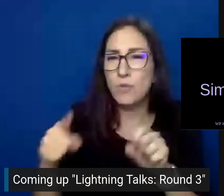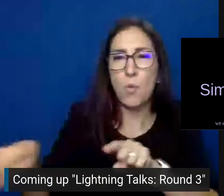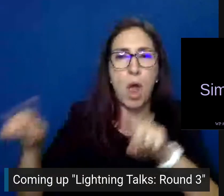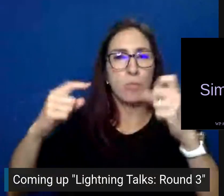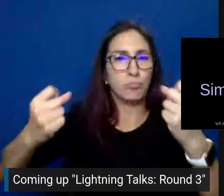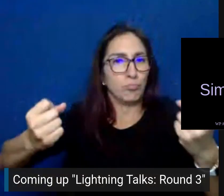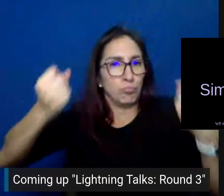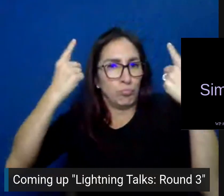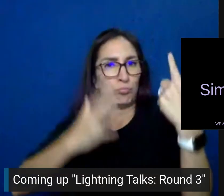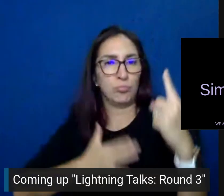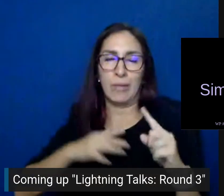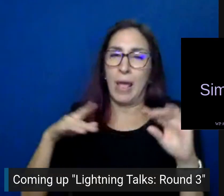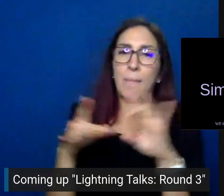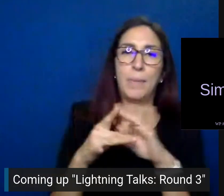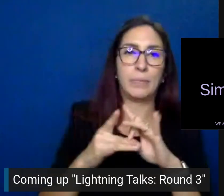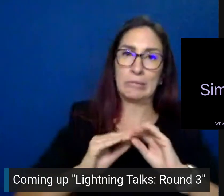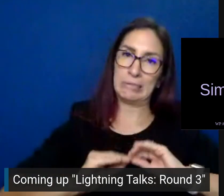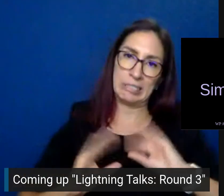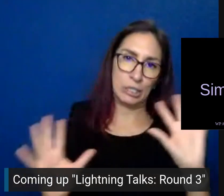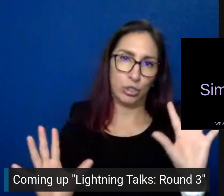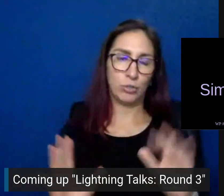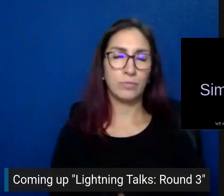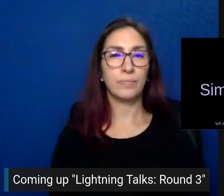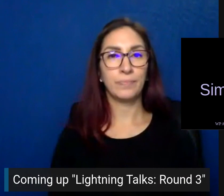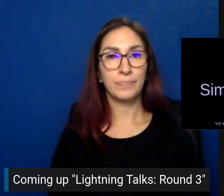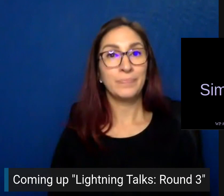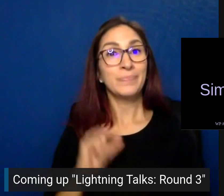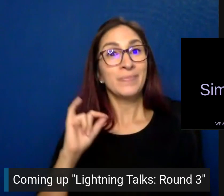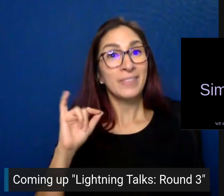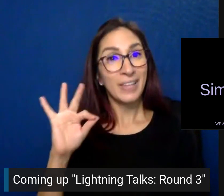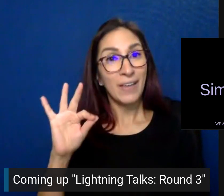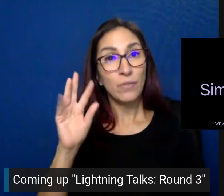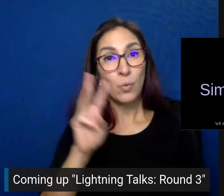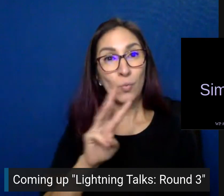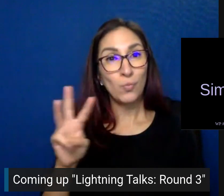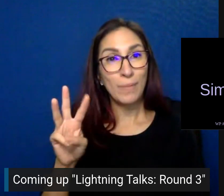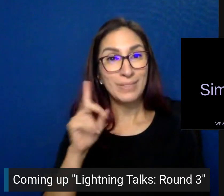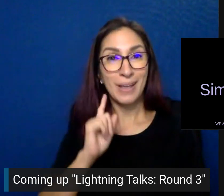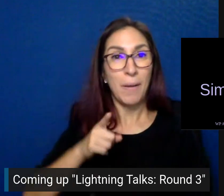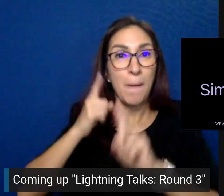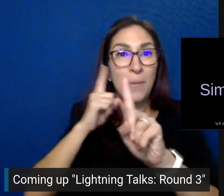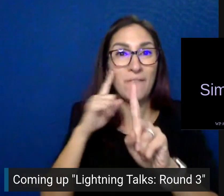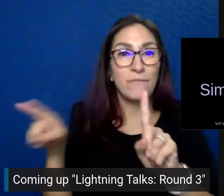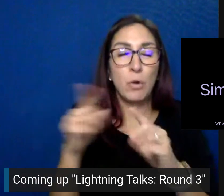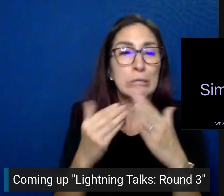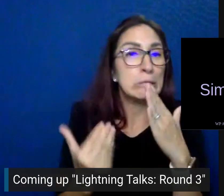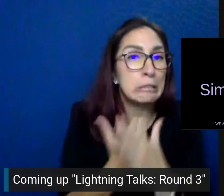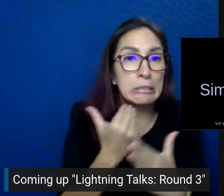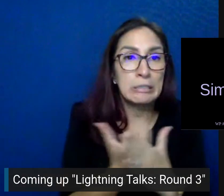If you have a site that's meant for beginners or meant for everyone, consider using plain language.